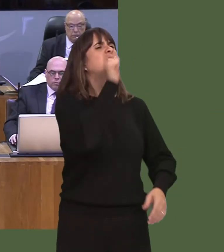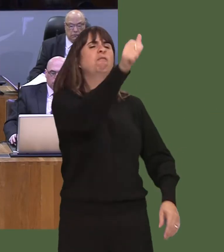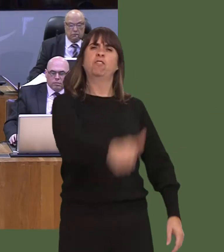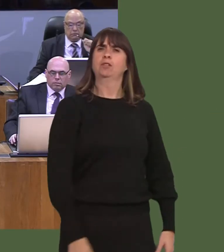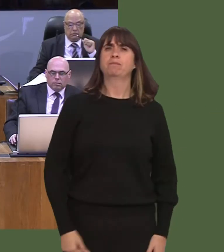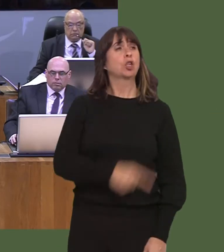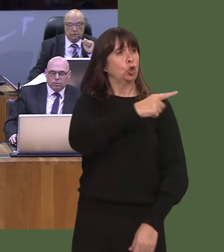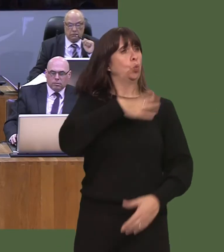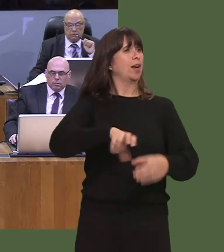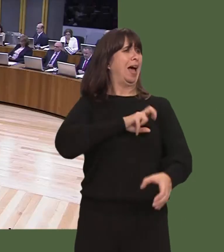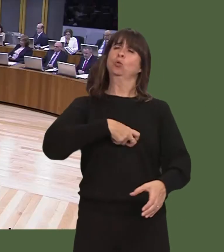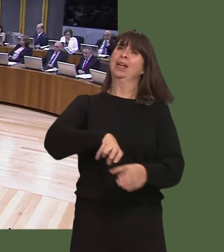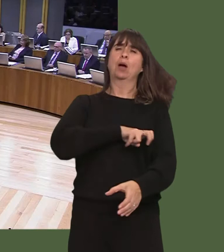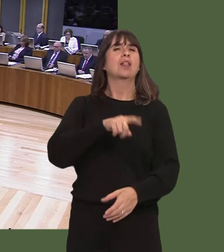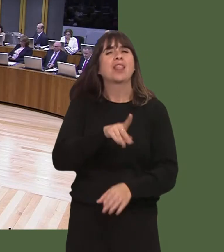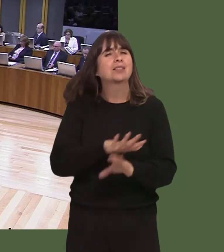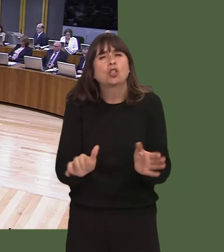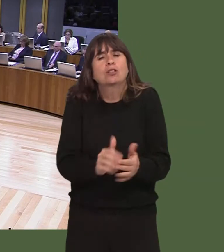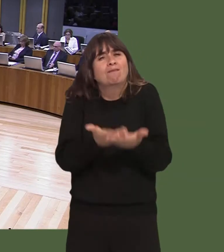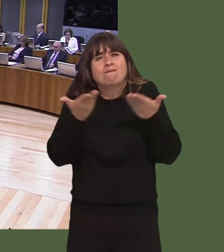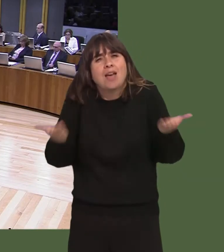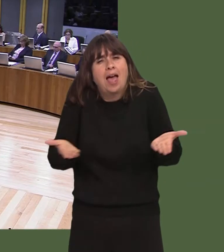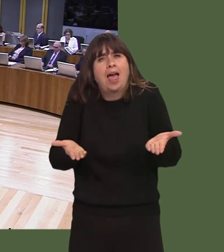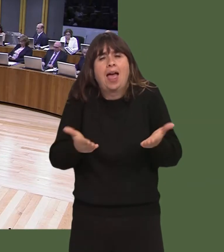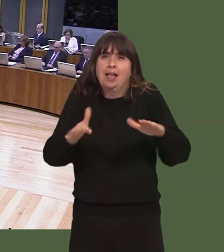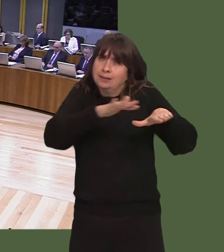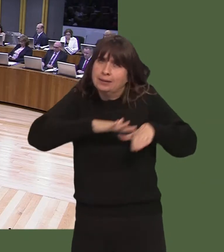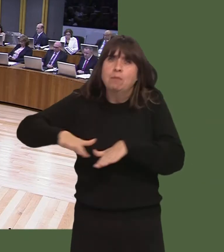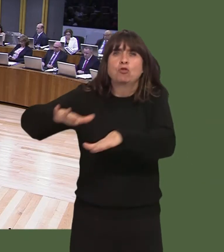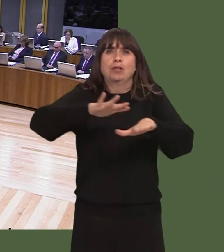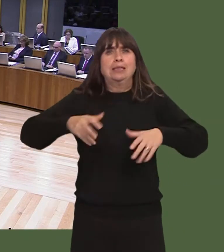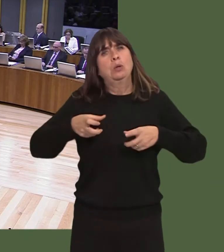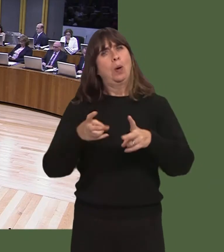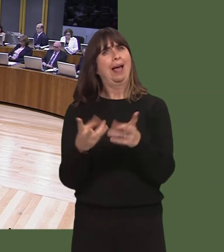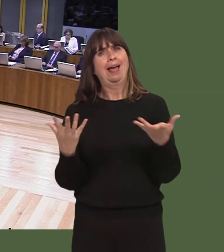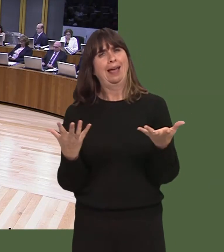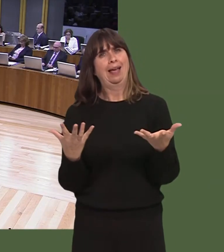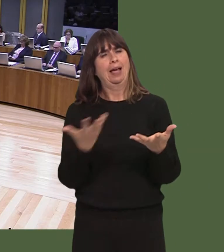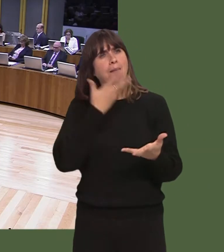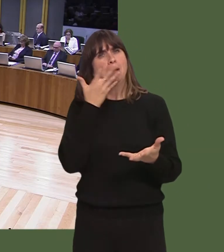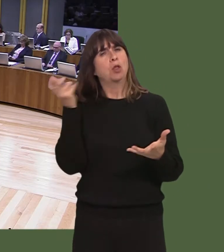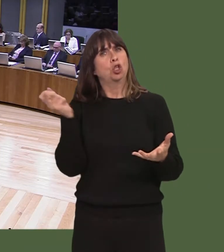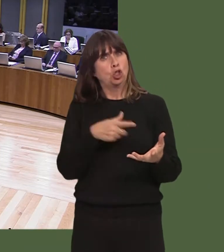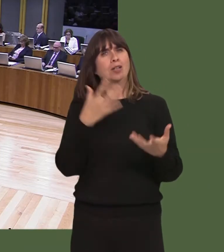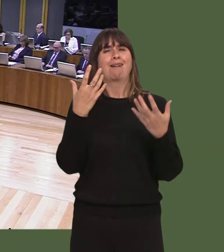you've already expressed a view'? I don't think that's democracy. People surely should have the opportunity, whetherómy preferenceóthrough a general